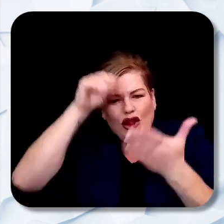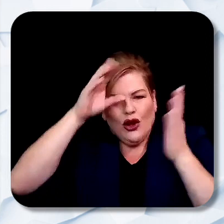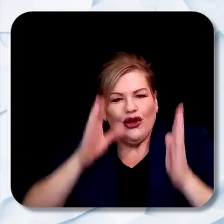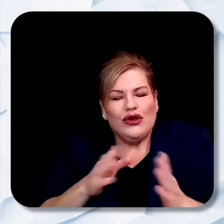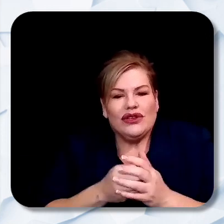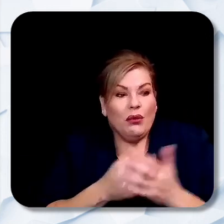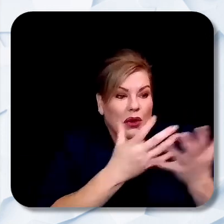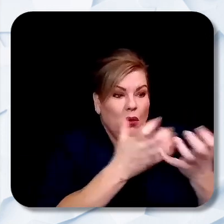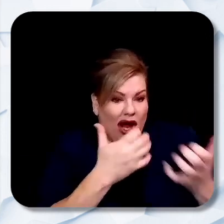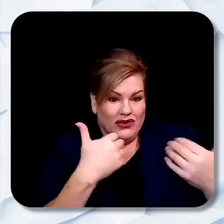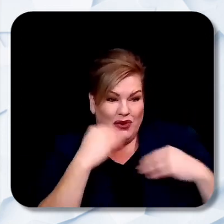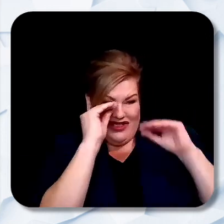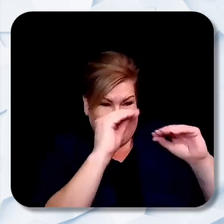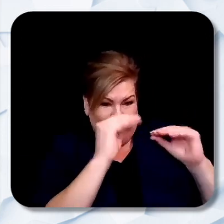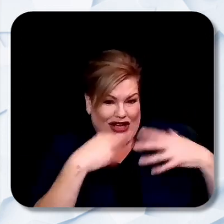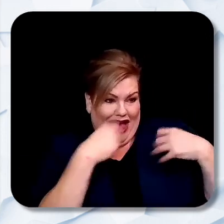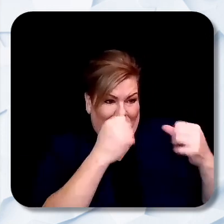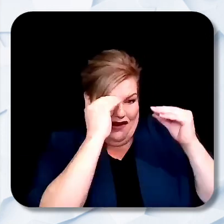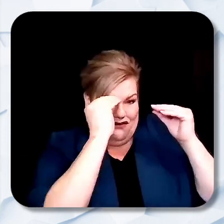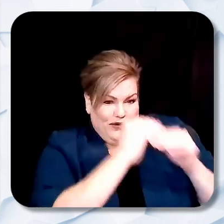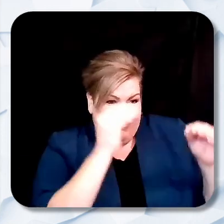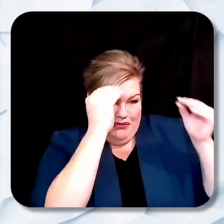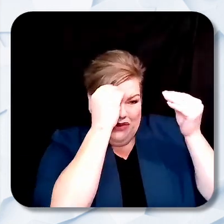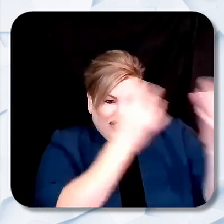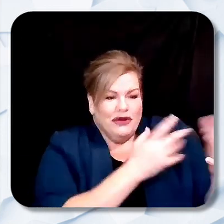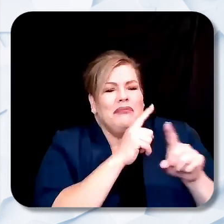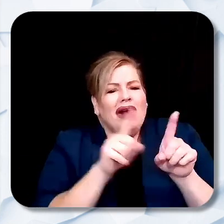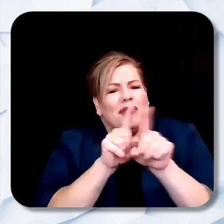but we also want to make sure that they know what services are available to them,